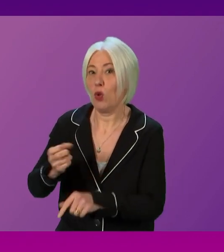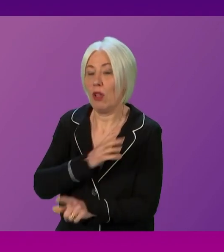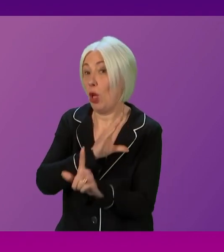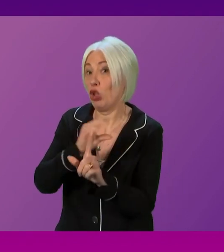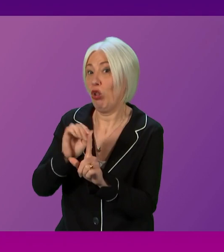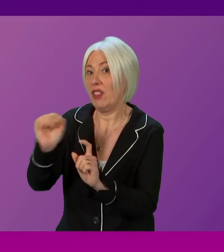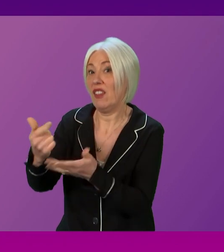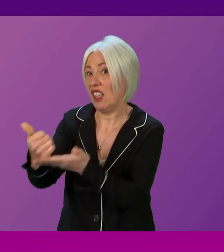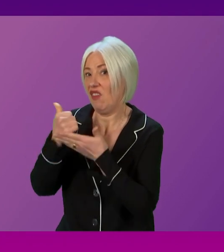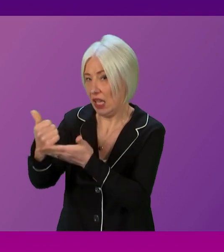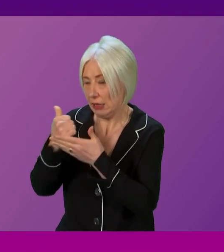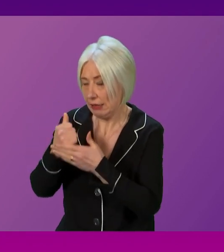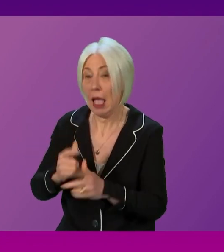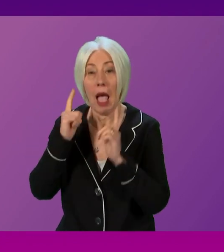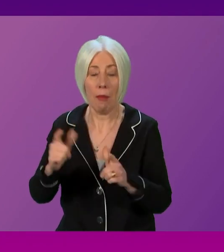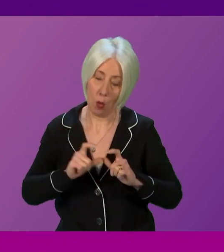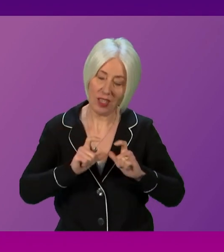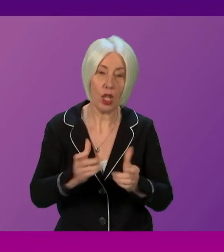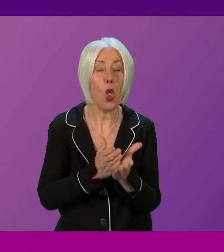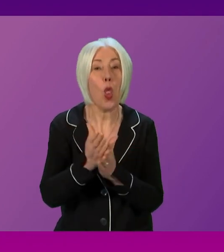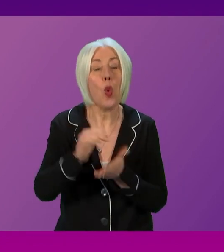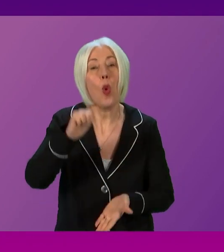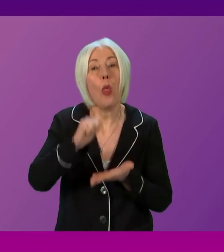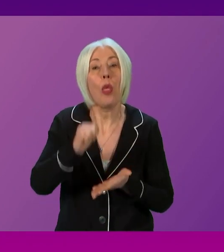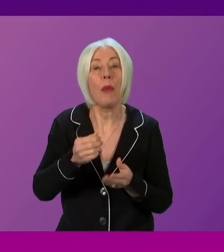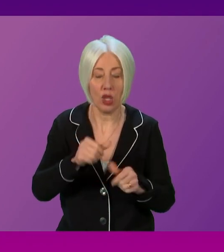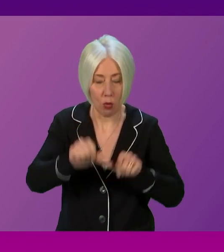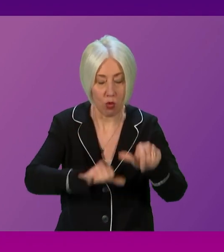We are still in the budget process, so I make an offer to the member, and indeed to